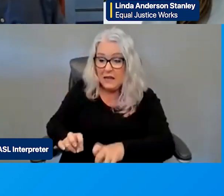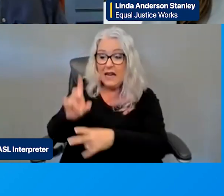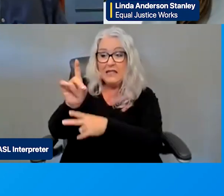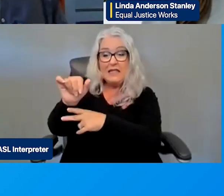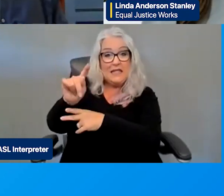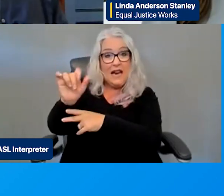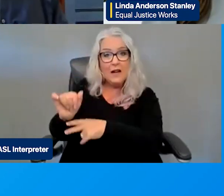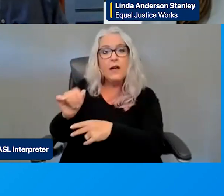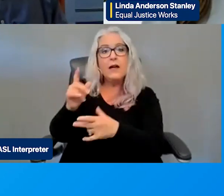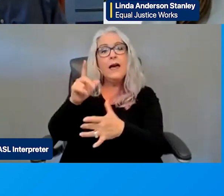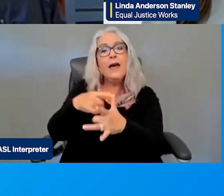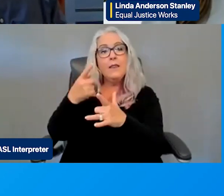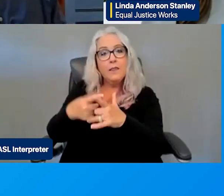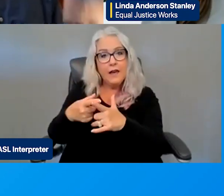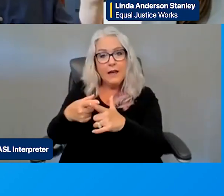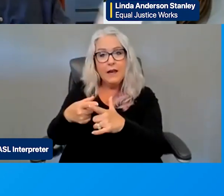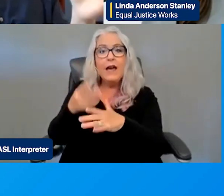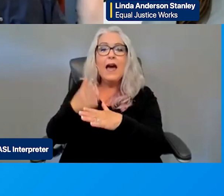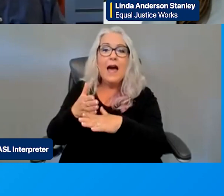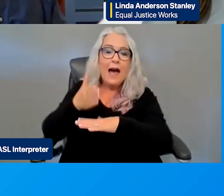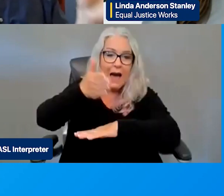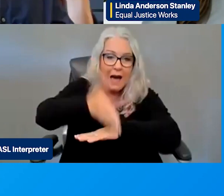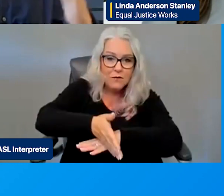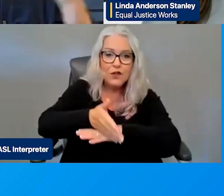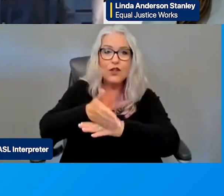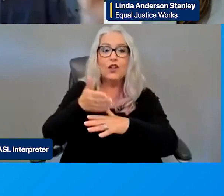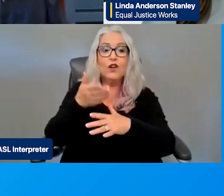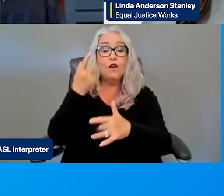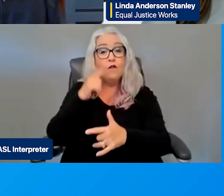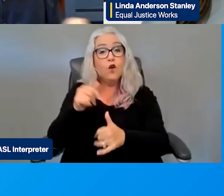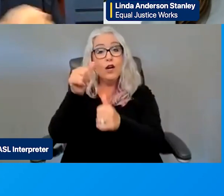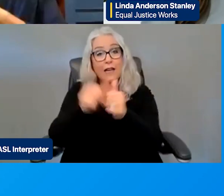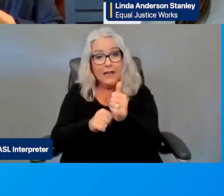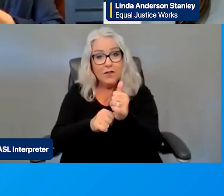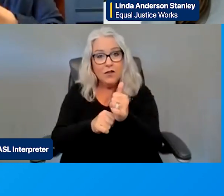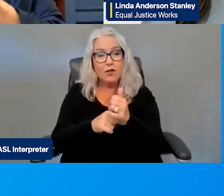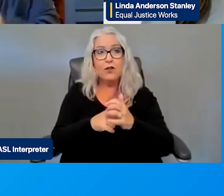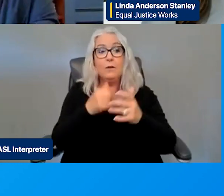colleague referred to as a post mortem for each -- think of all the things that the Judge in